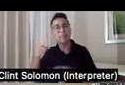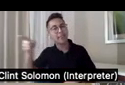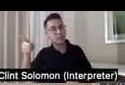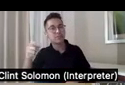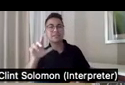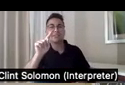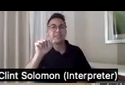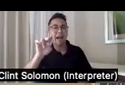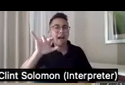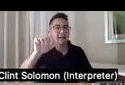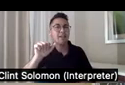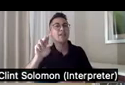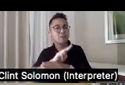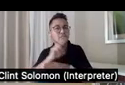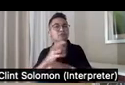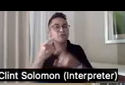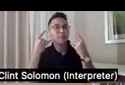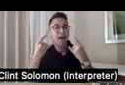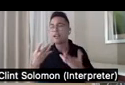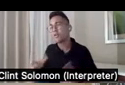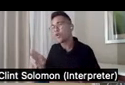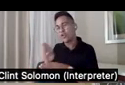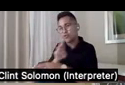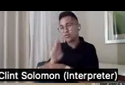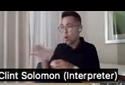about just mass that would probably be pretty negative and she wouldn't want to share it